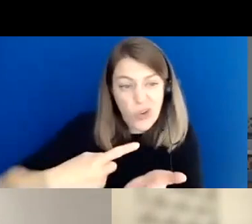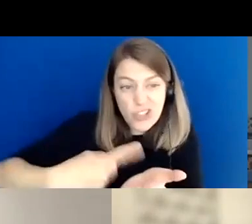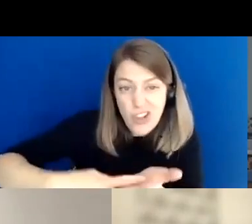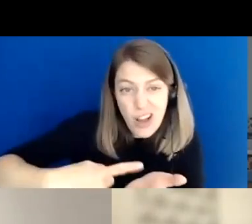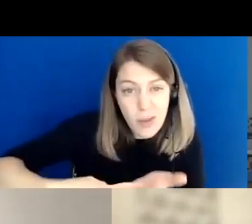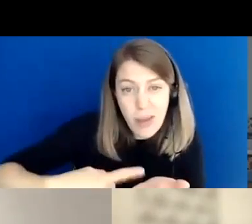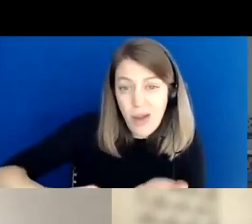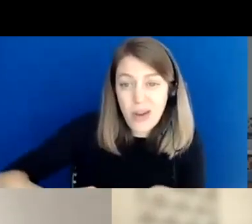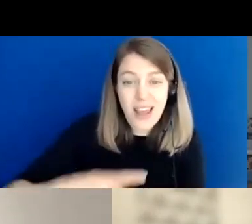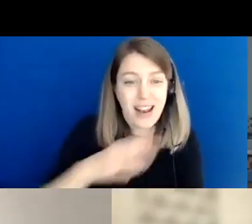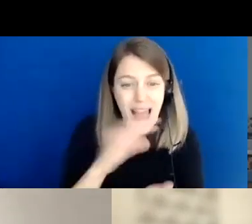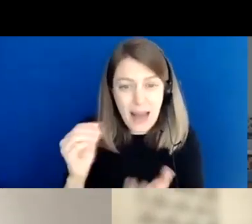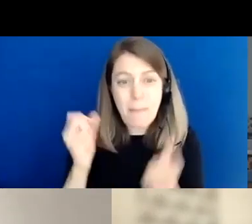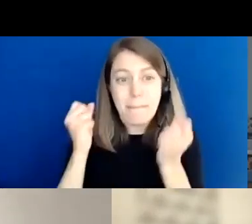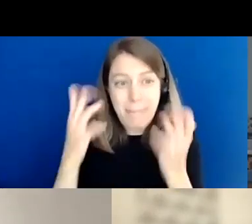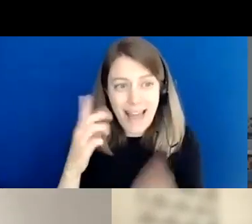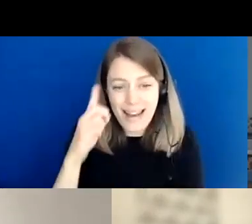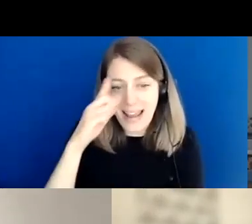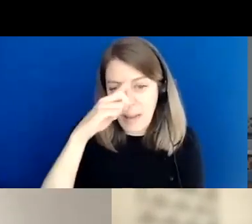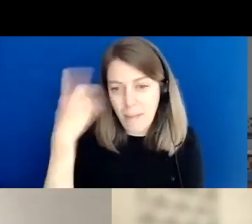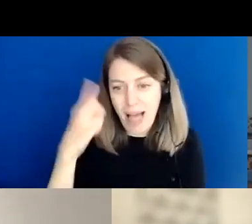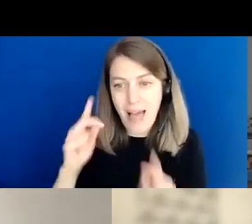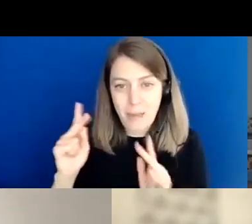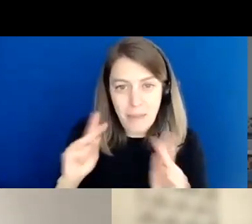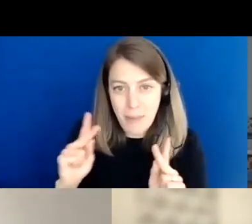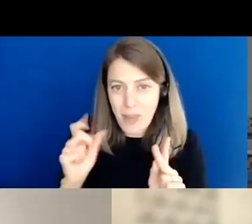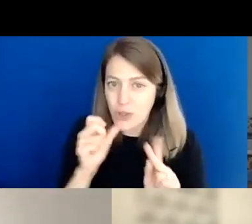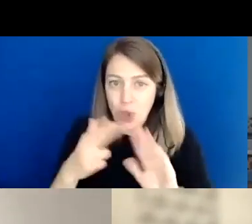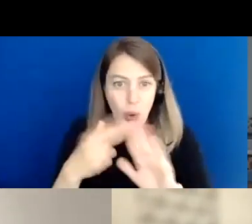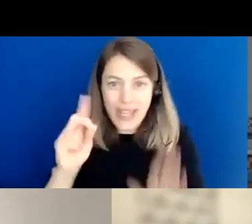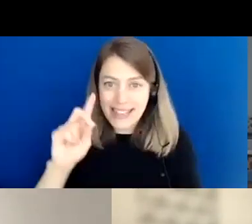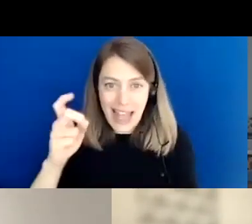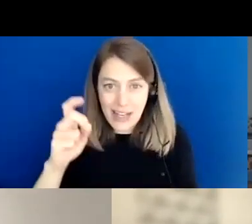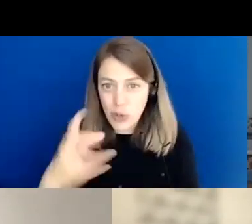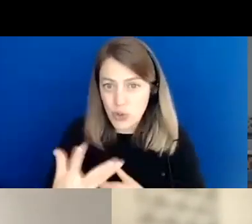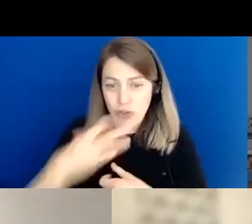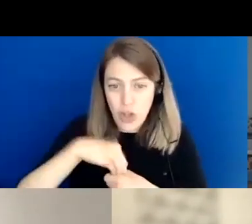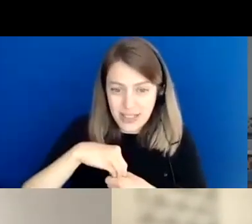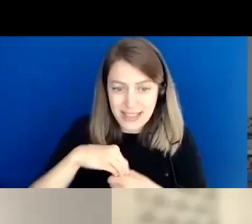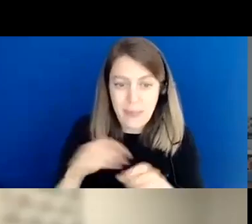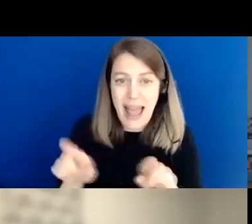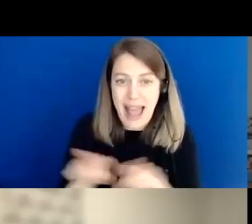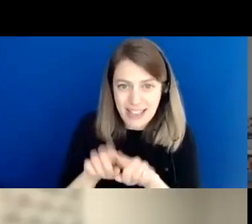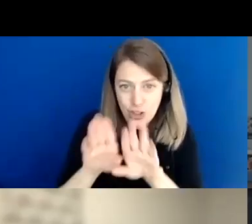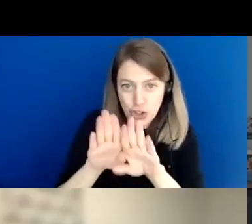black people do not get diagnosed with autism as children. I was, but this was an unusual case.